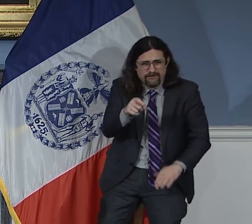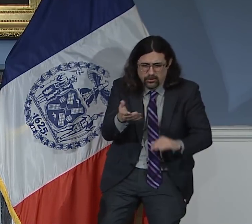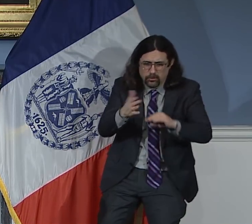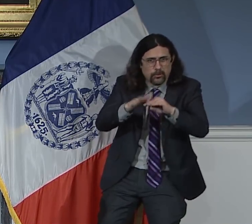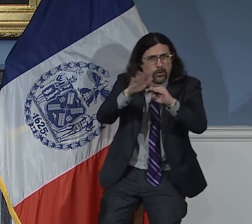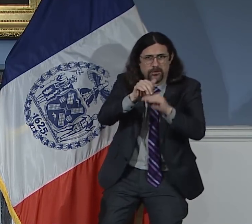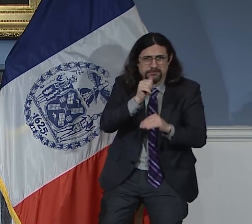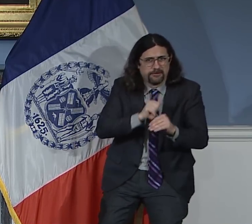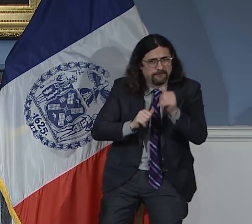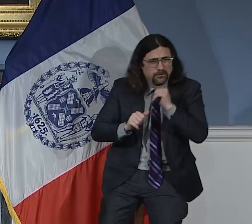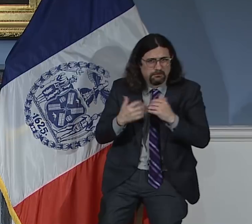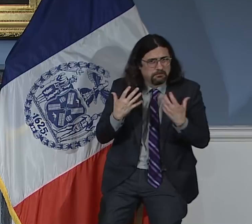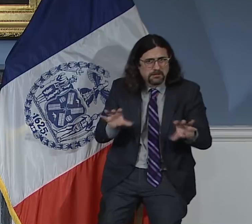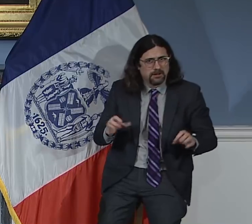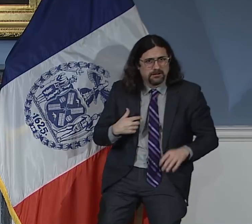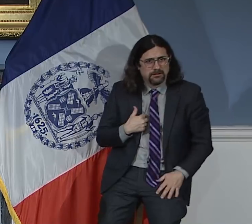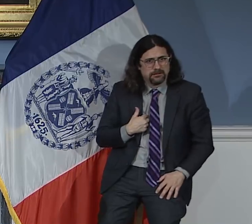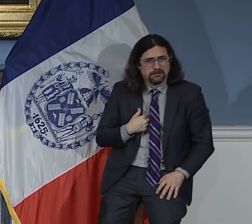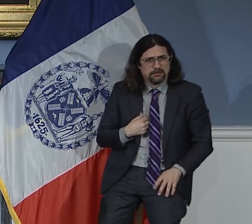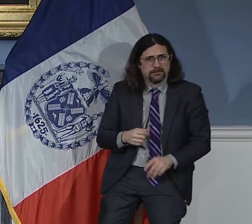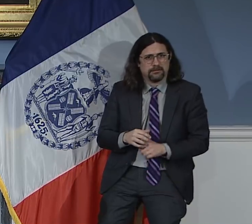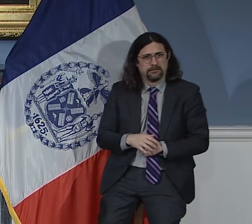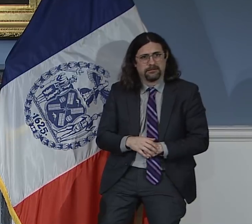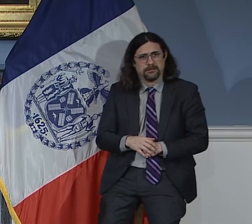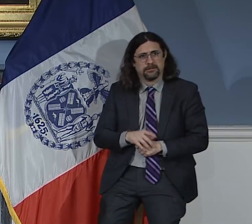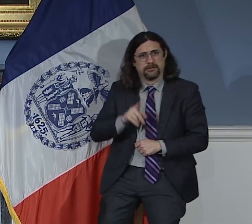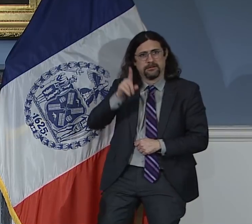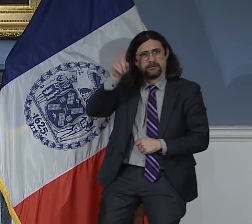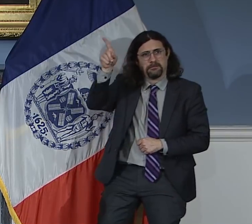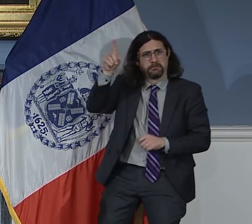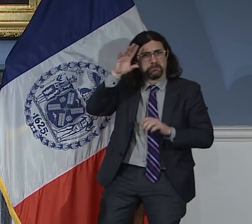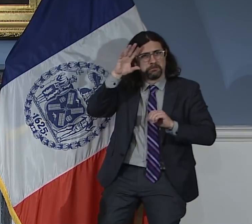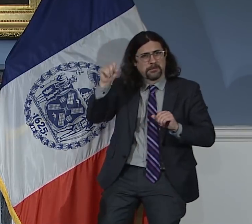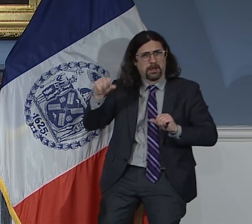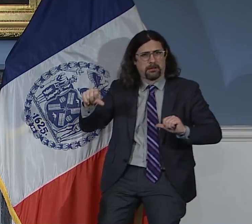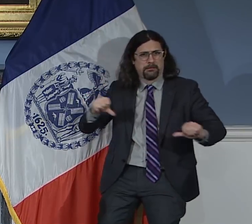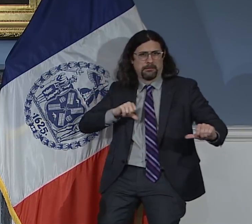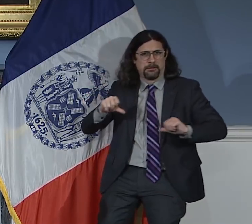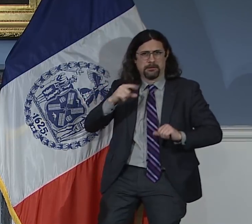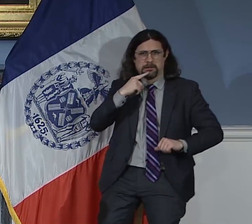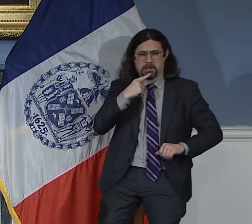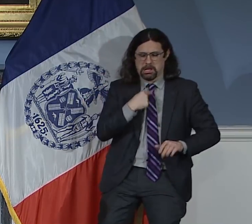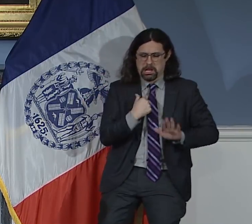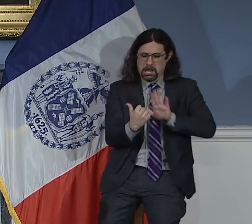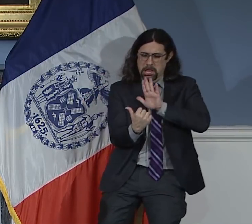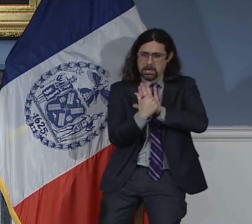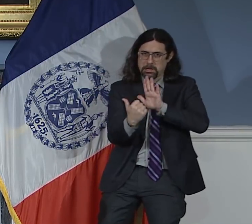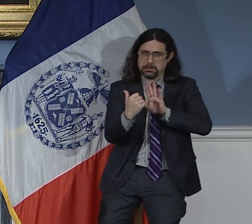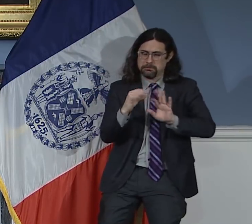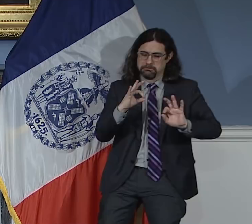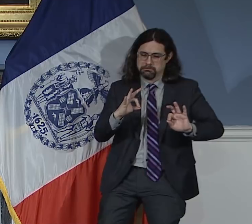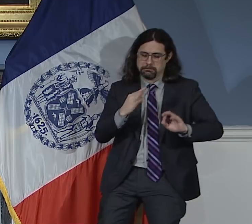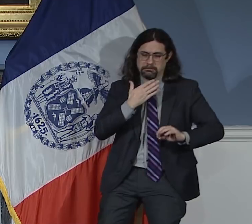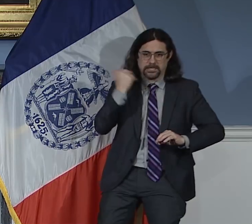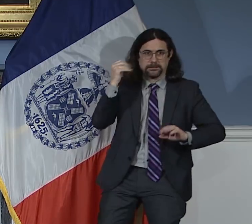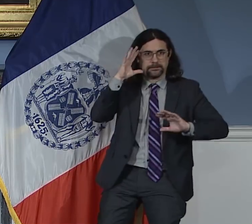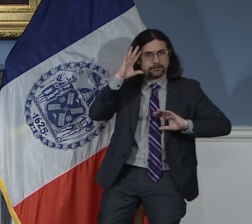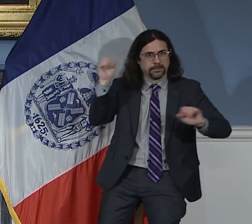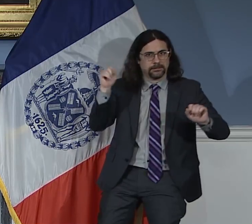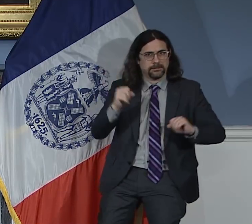PRESIDENT GIVES HIMSELFN A A GRADE AND HE CONGRATULATES HIMSELF AND YET HWIE LL NOT ACT